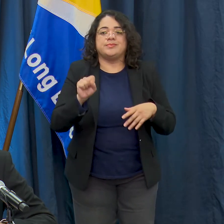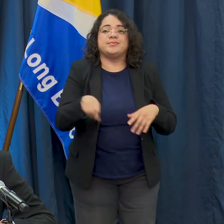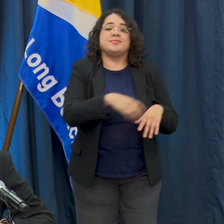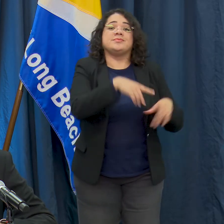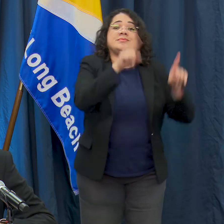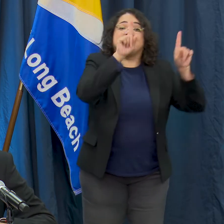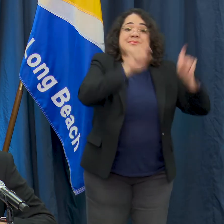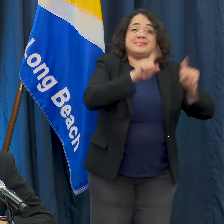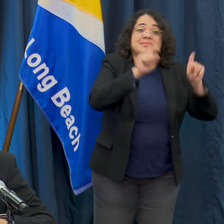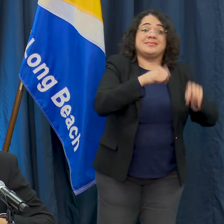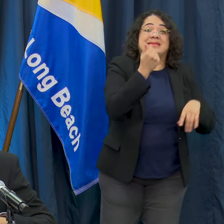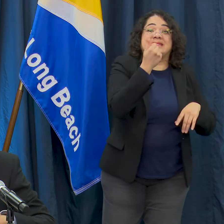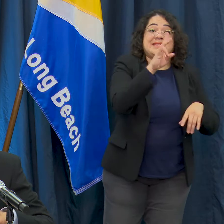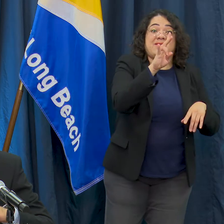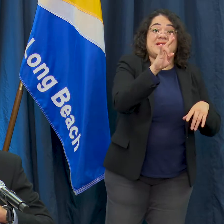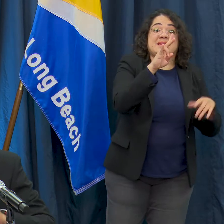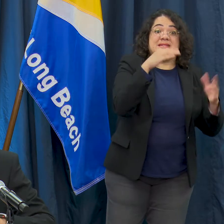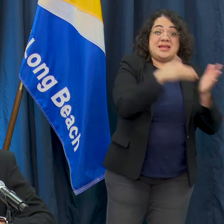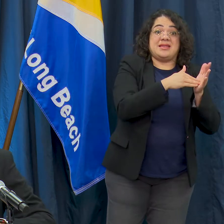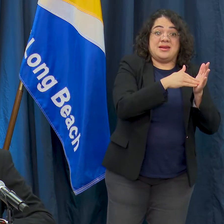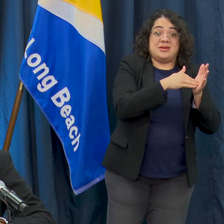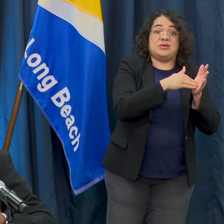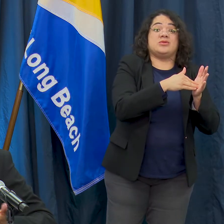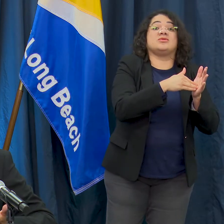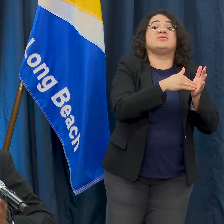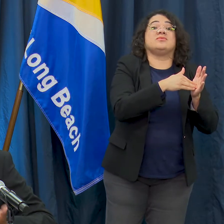17,500 tests that have been conducted in Long Beach. We need to do more but that's